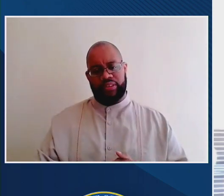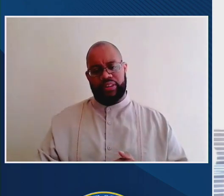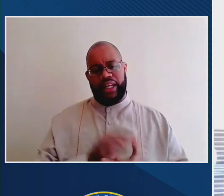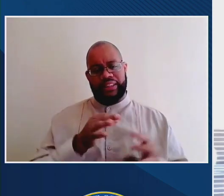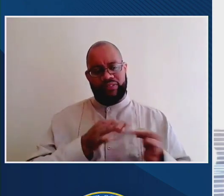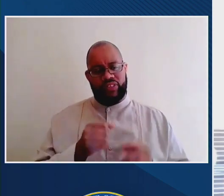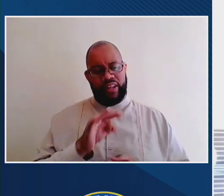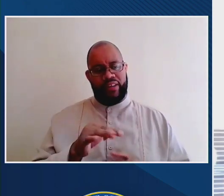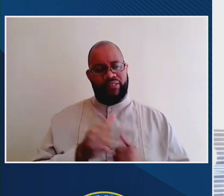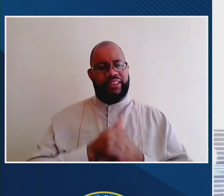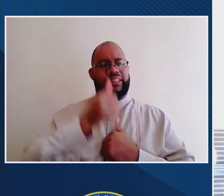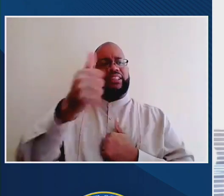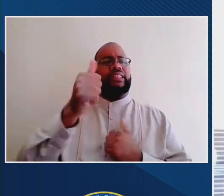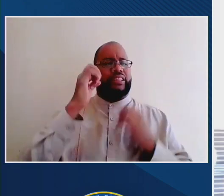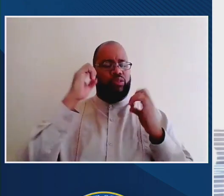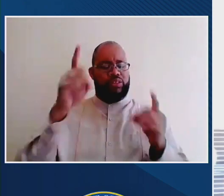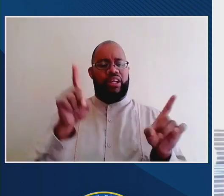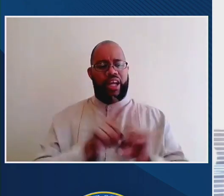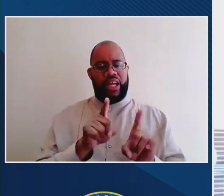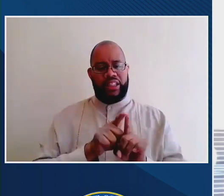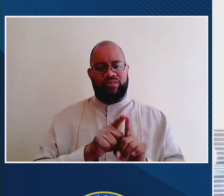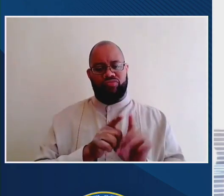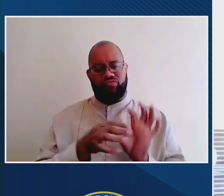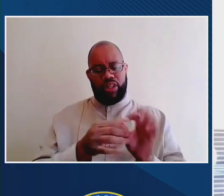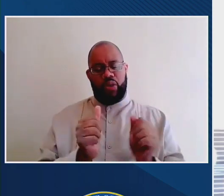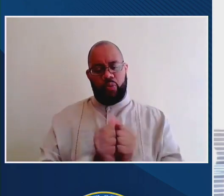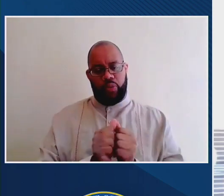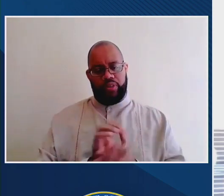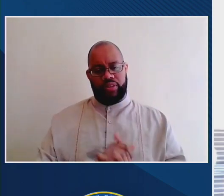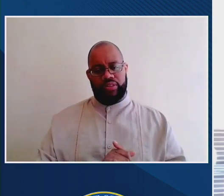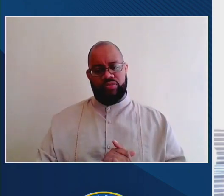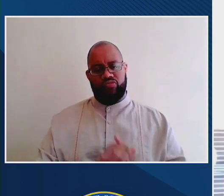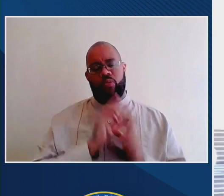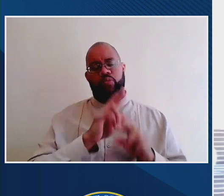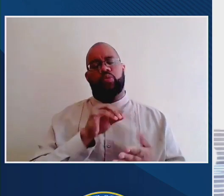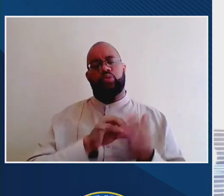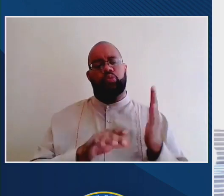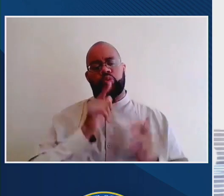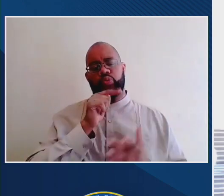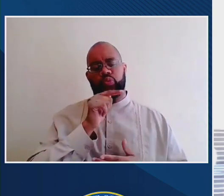education as it pertains to reporting students who primarily enroll online.